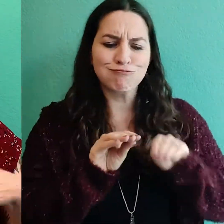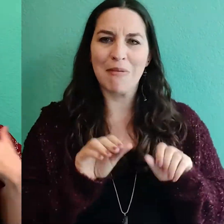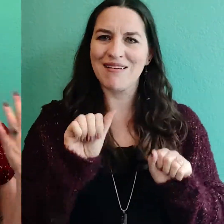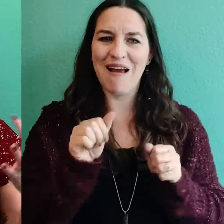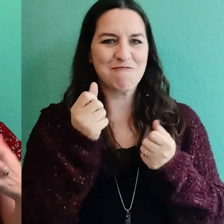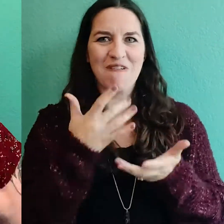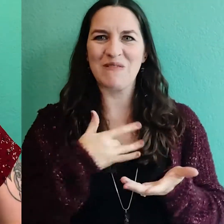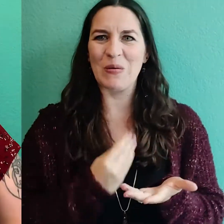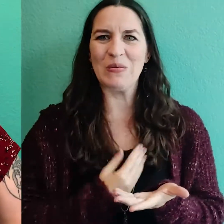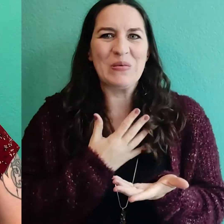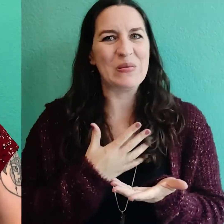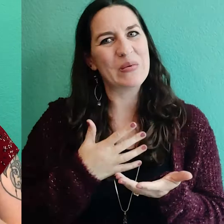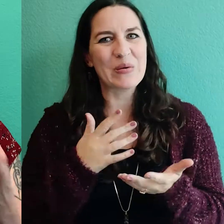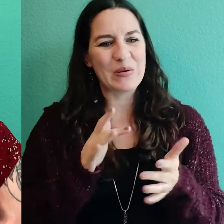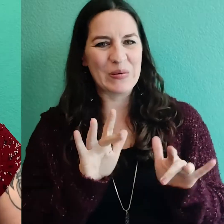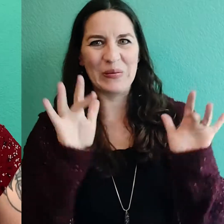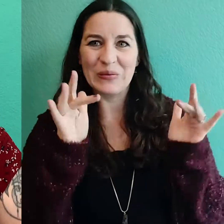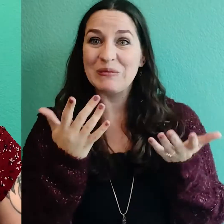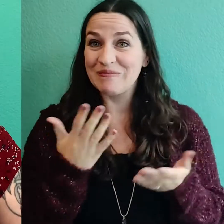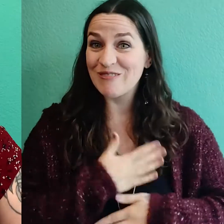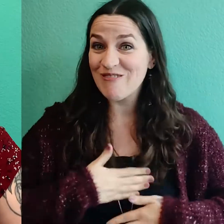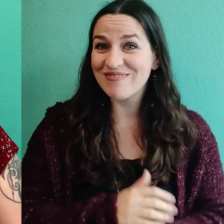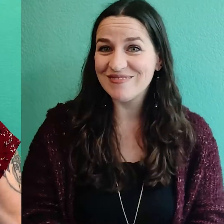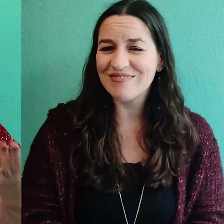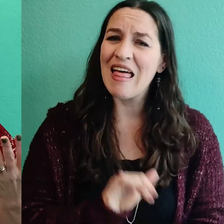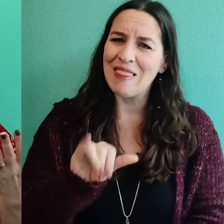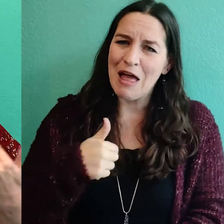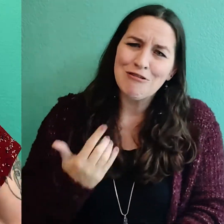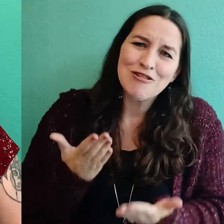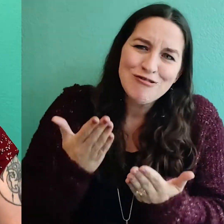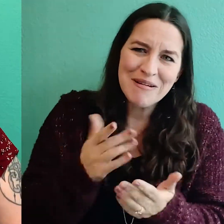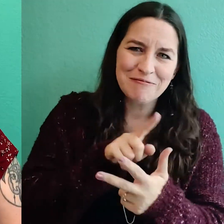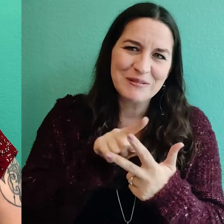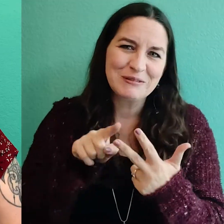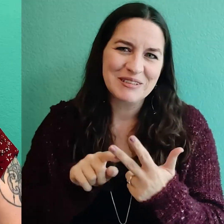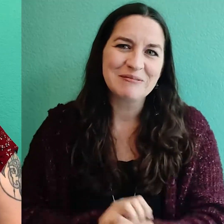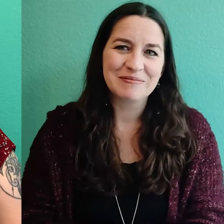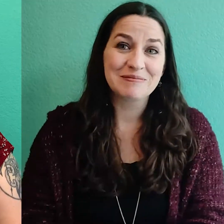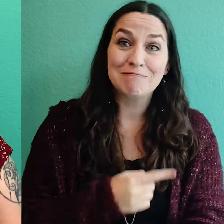vibrance and and personality to your journal. So those are my three basic tools, Monique would